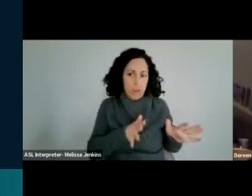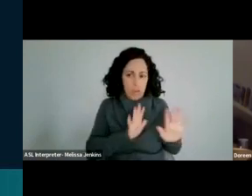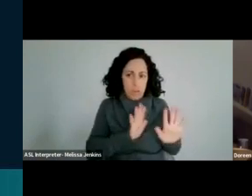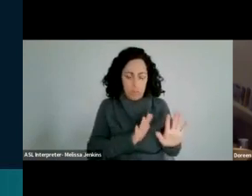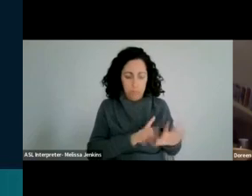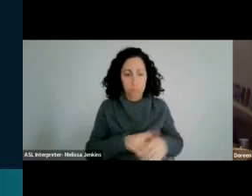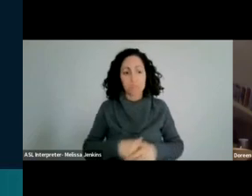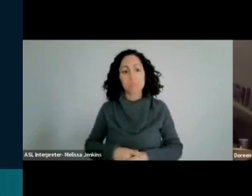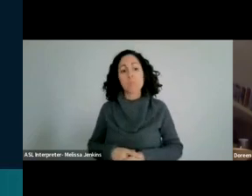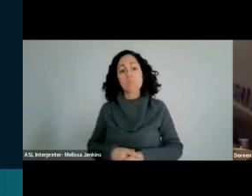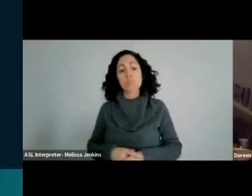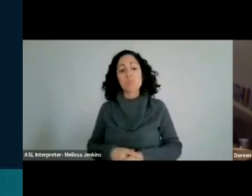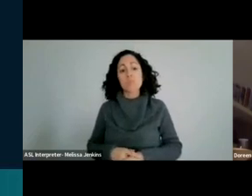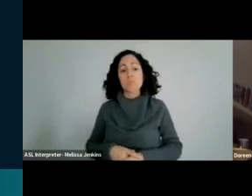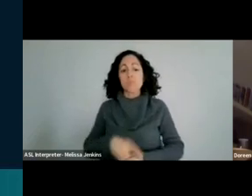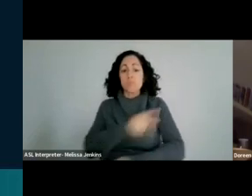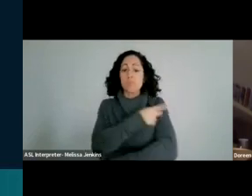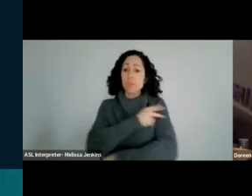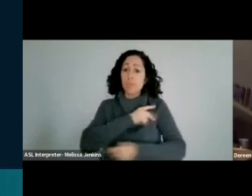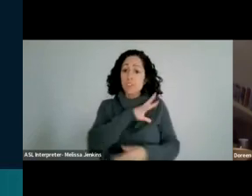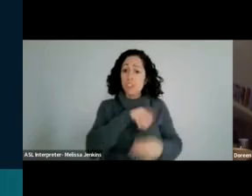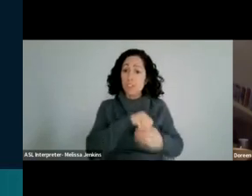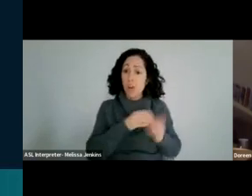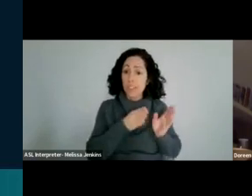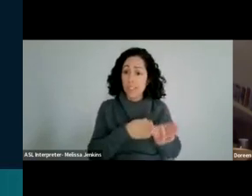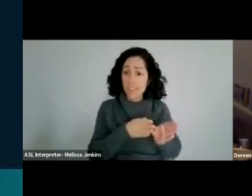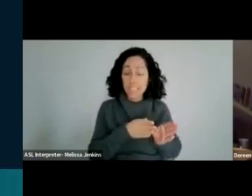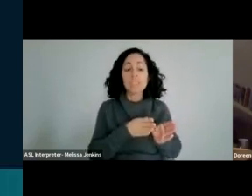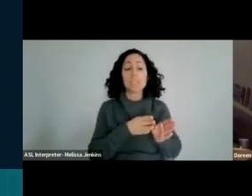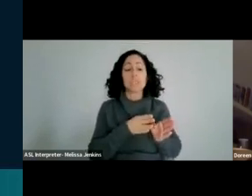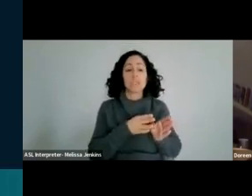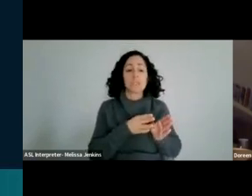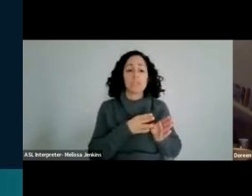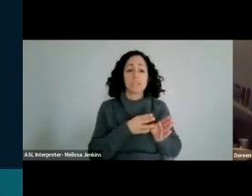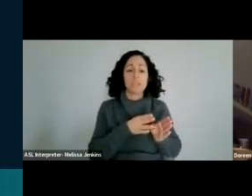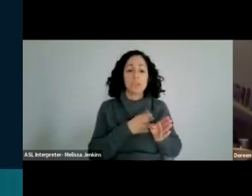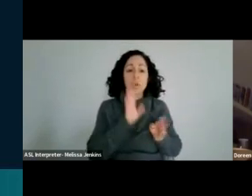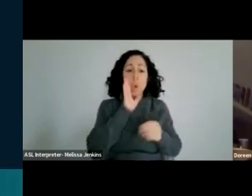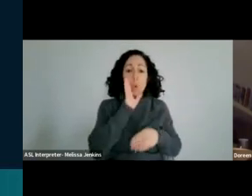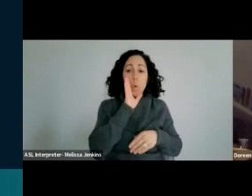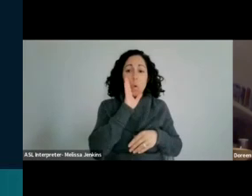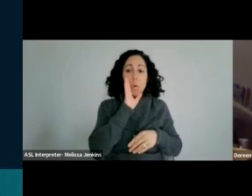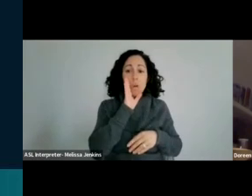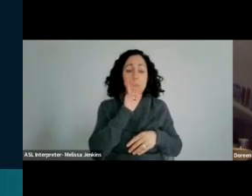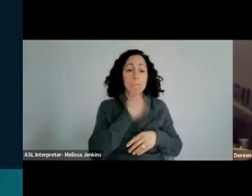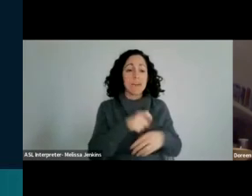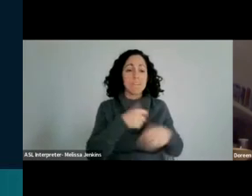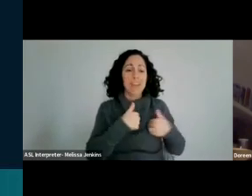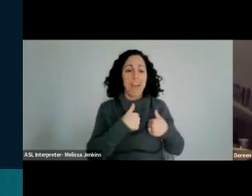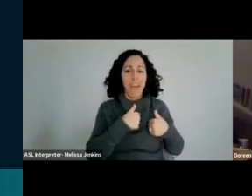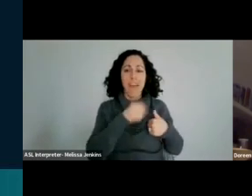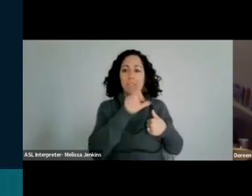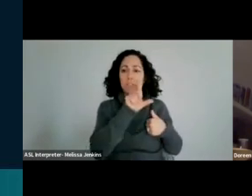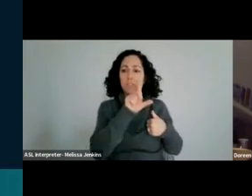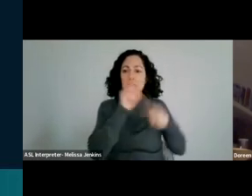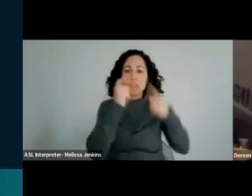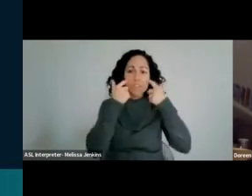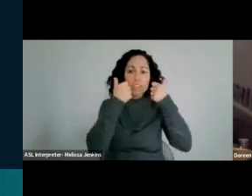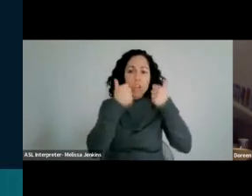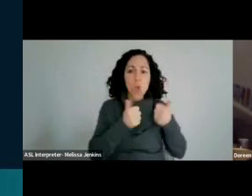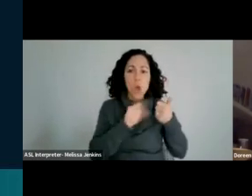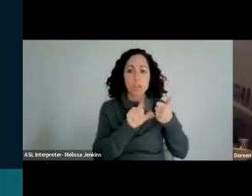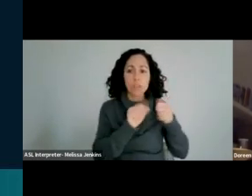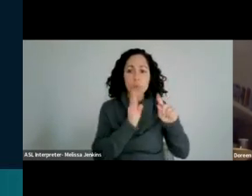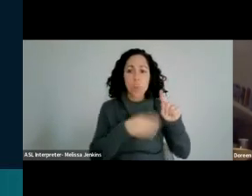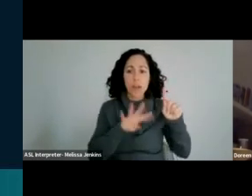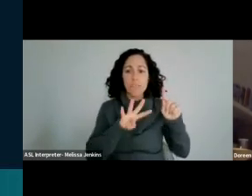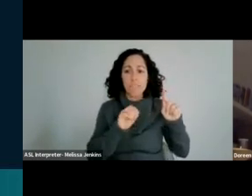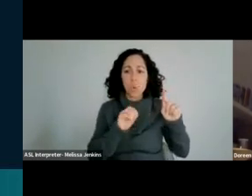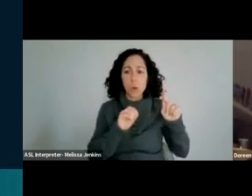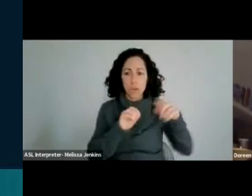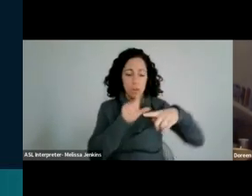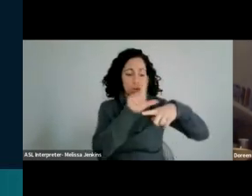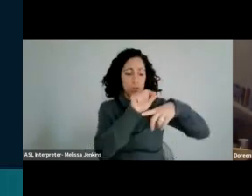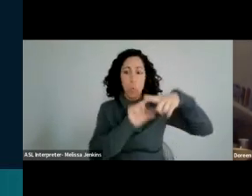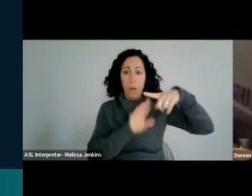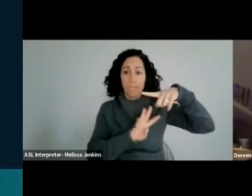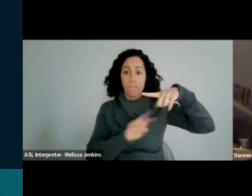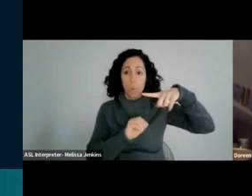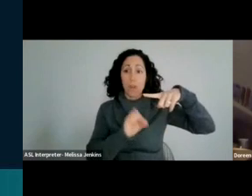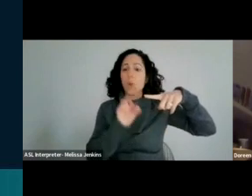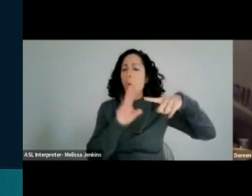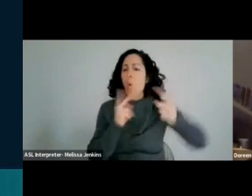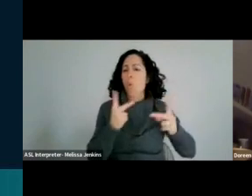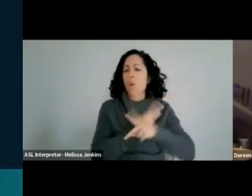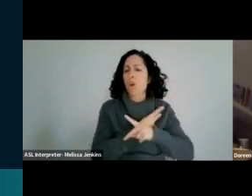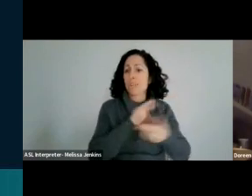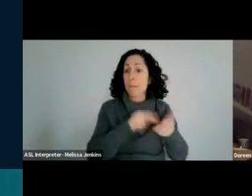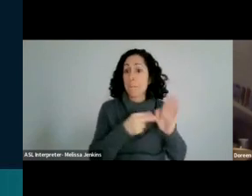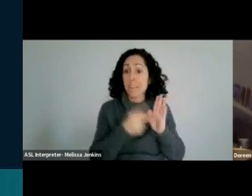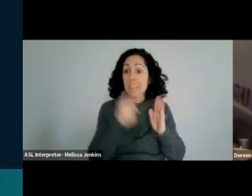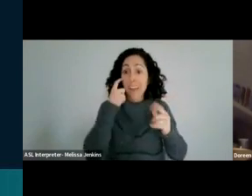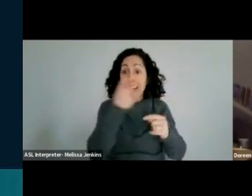Patients in this study will have a visual acuity of 20/40 or worse, which means that they can read everything but the smallest lines on the eye chart.